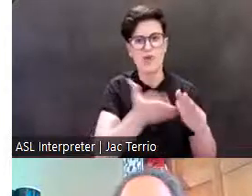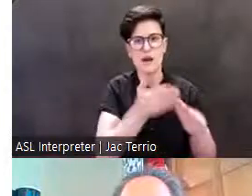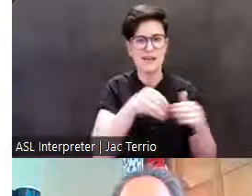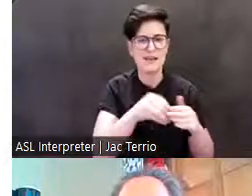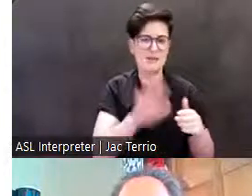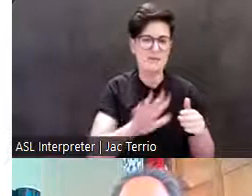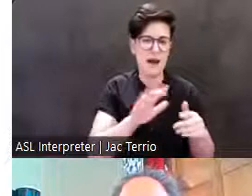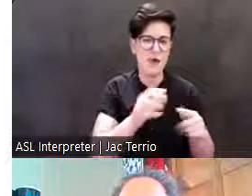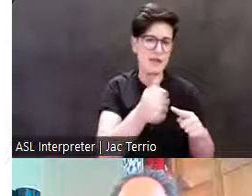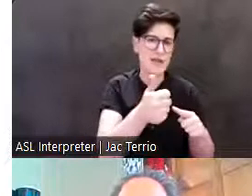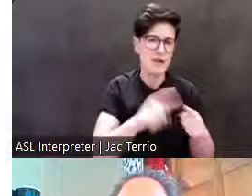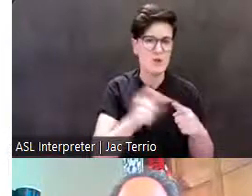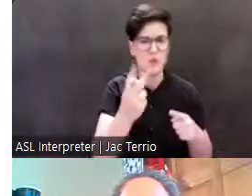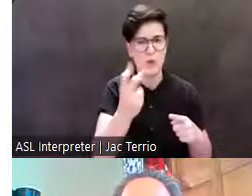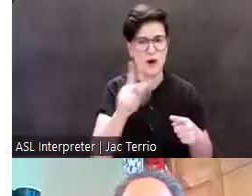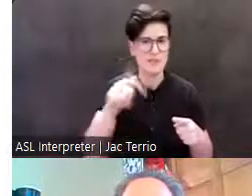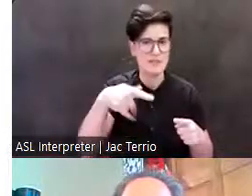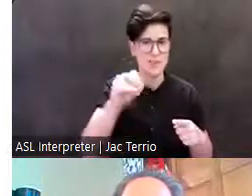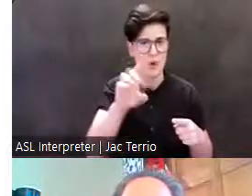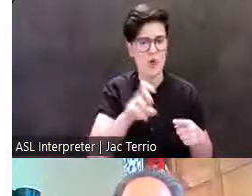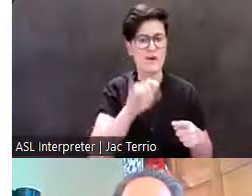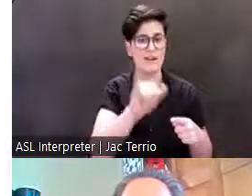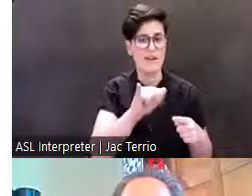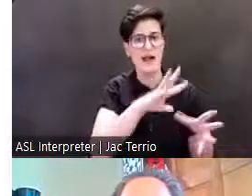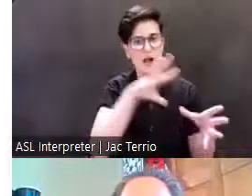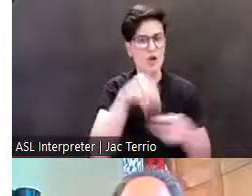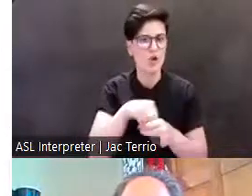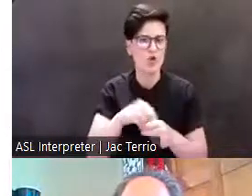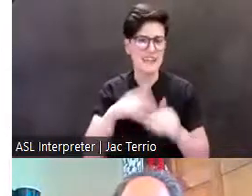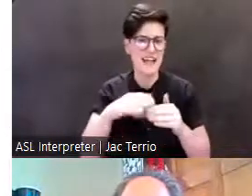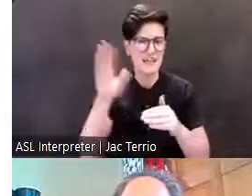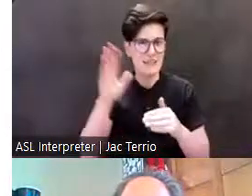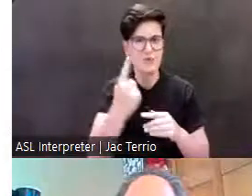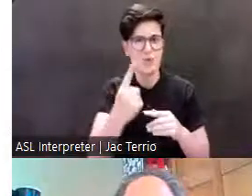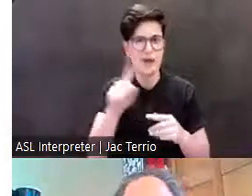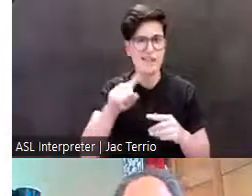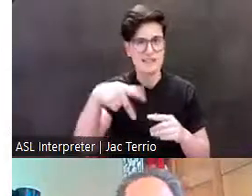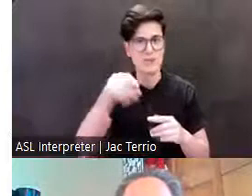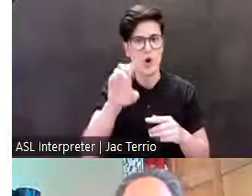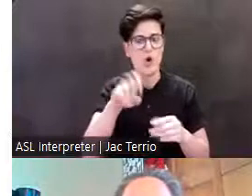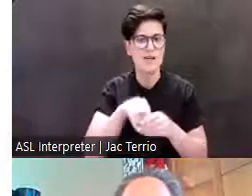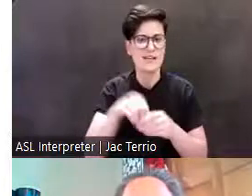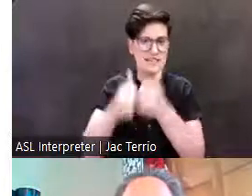ZIP Code in Connecticut's largest cities and towns and some in eastern Connecticut and